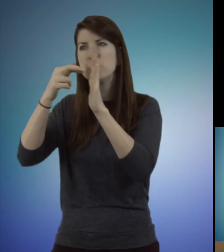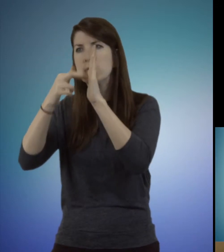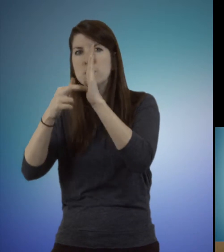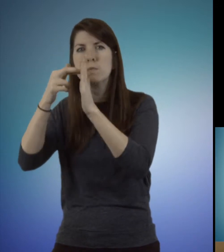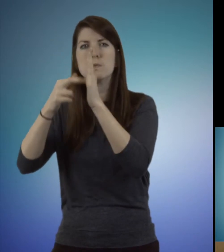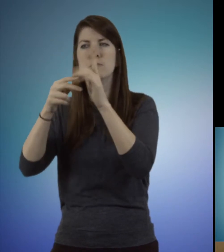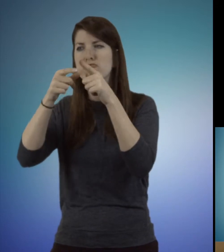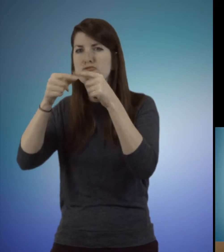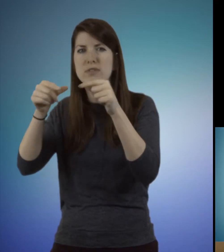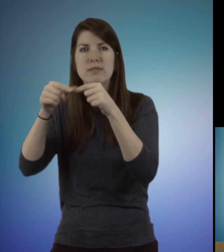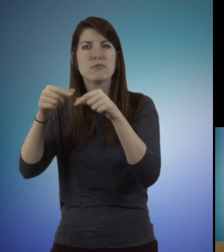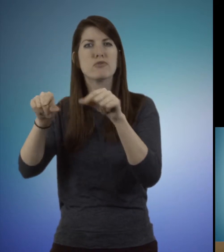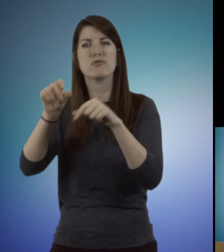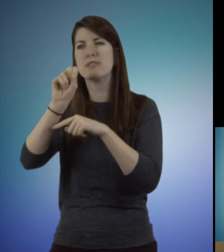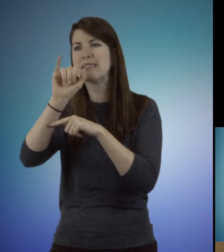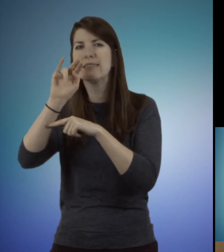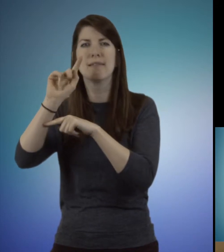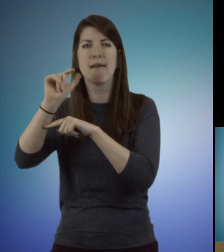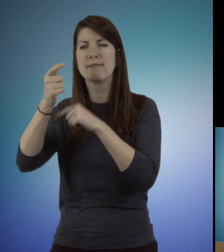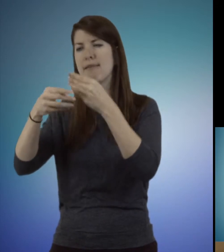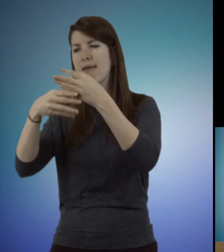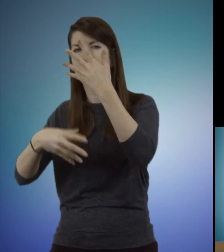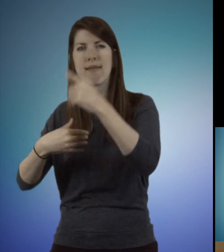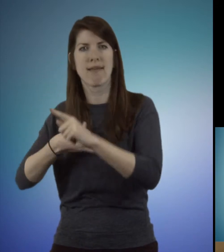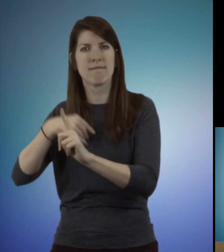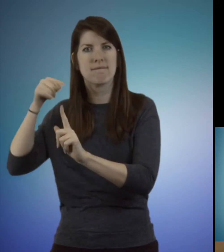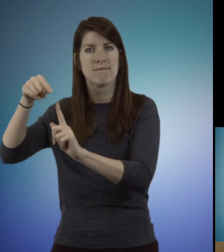and again, typically in North America this is what is commonly used.